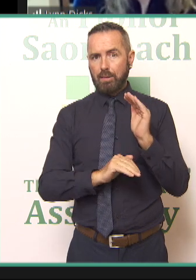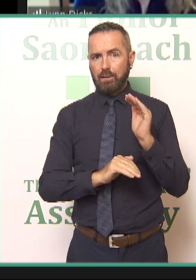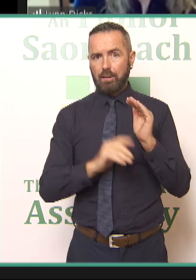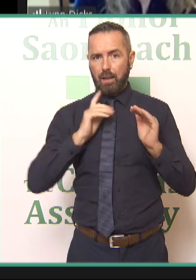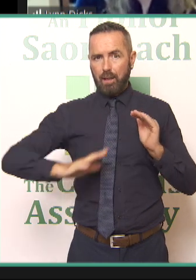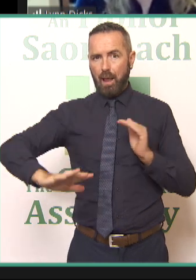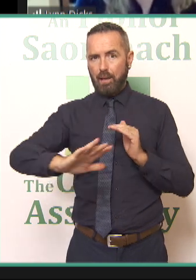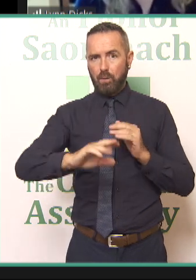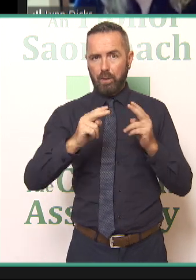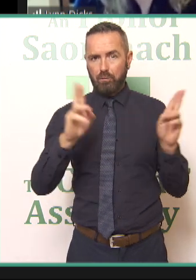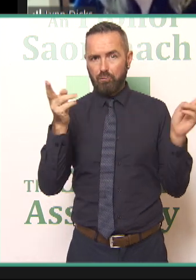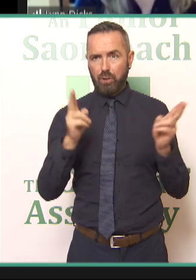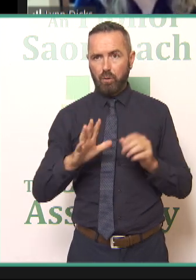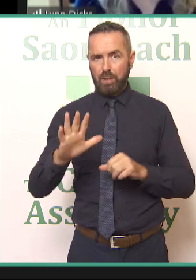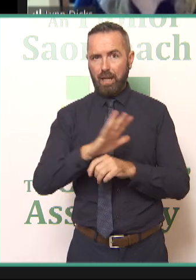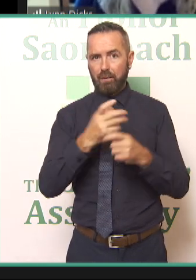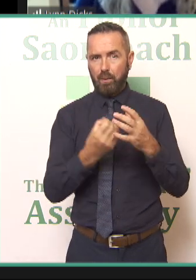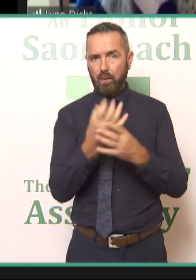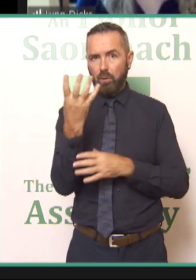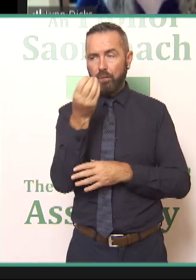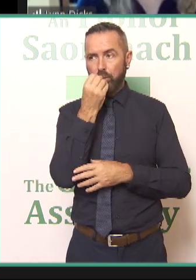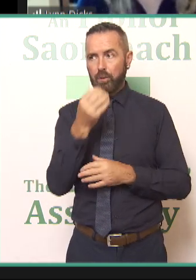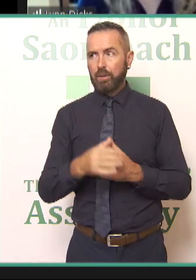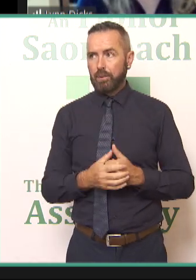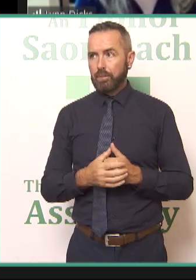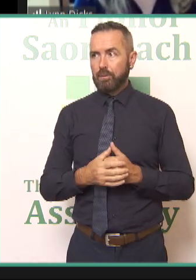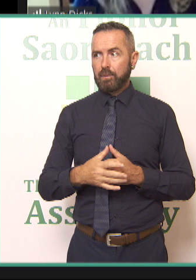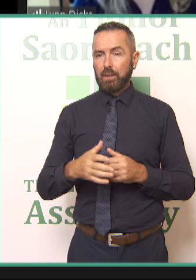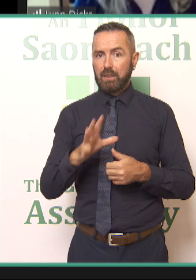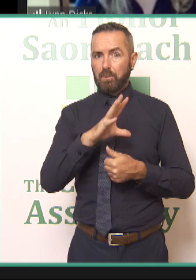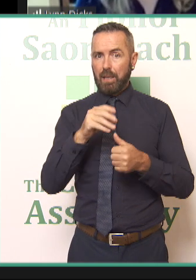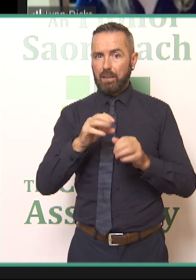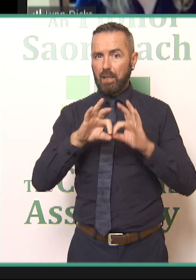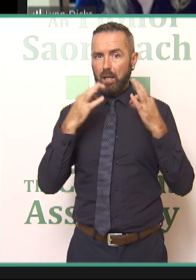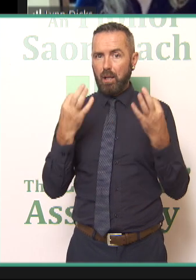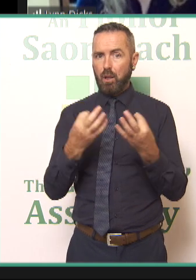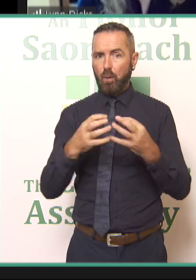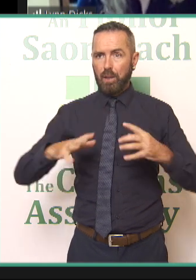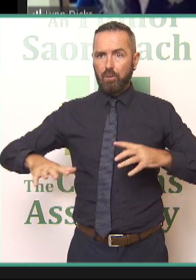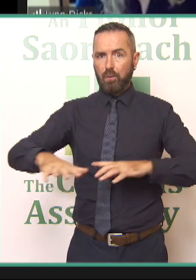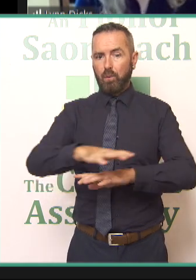minimize the area from which we are growing food at global scale um and there are one of the really